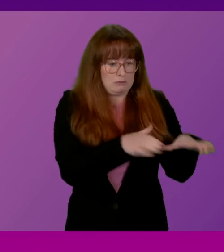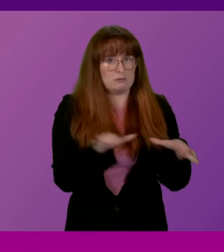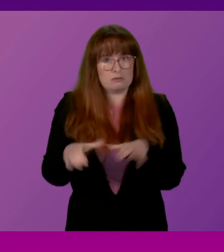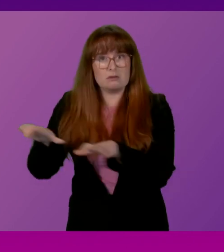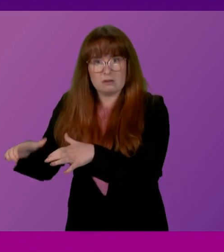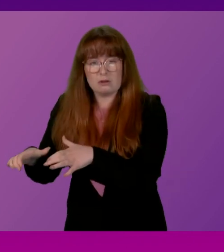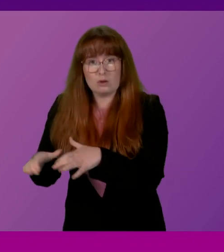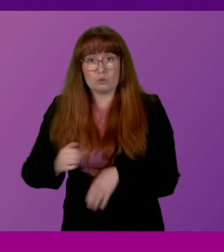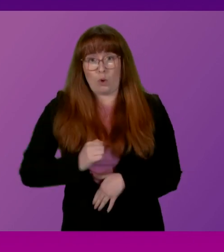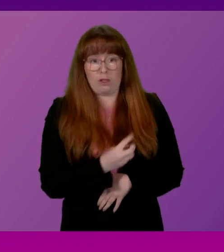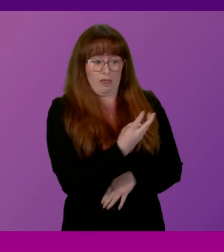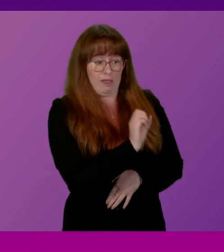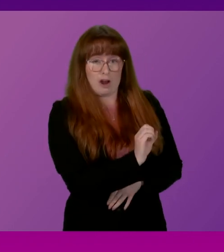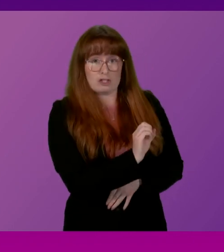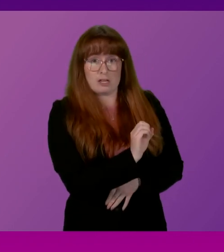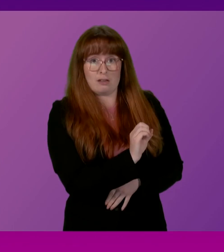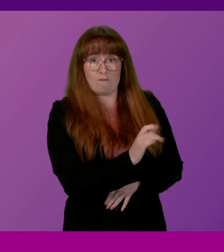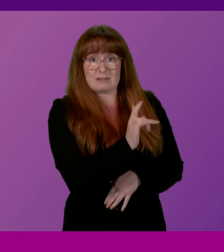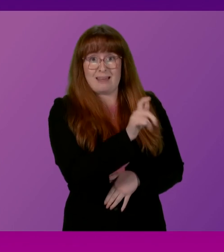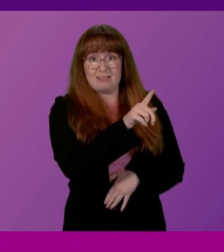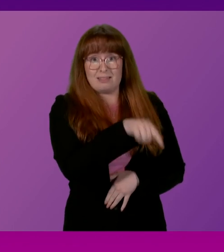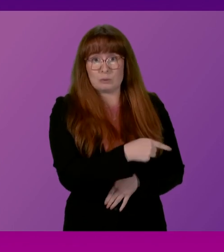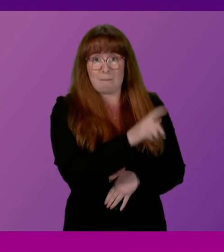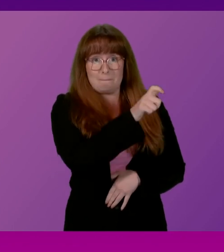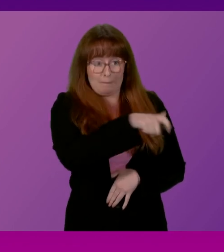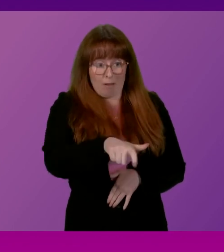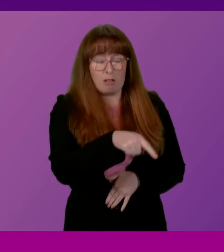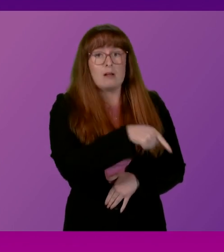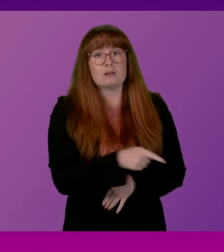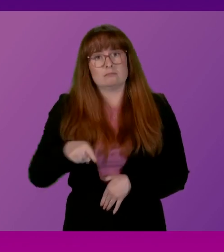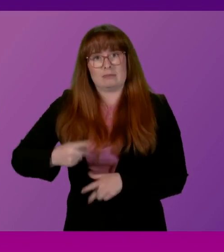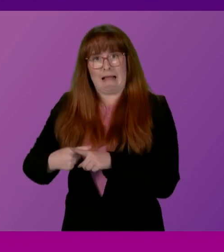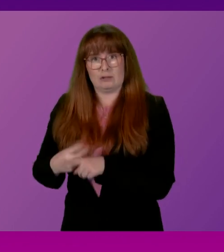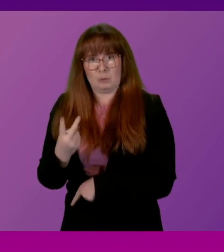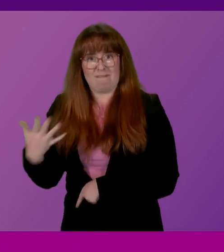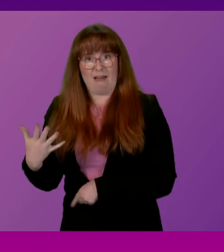Scotland has 30 officers per 10,000 of the population, compared with 25 in England and Wales.